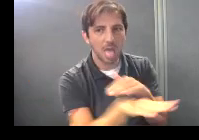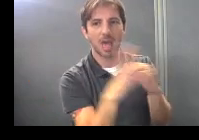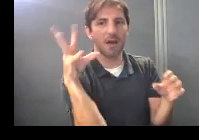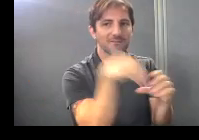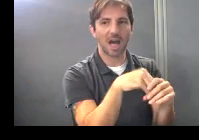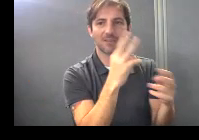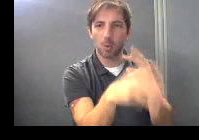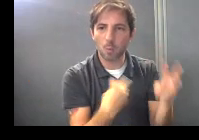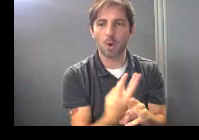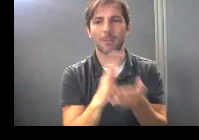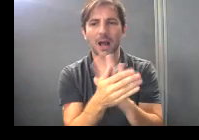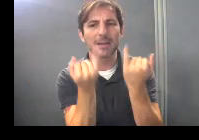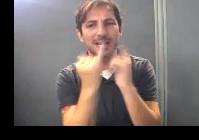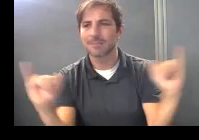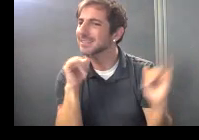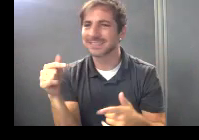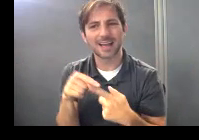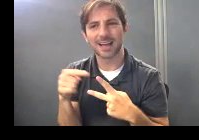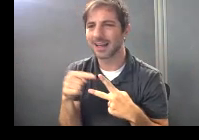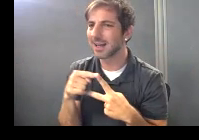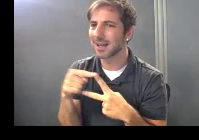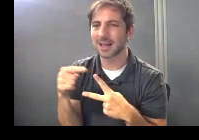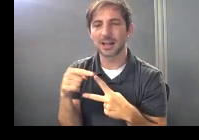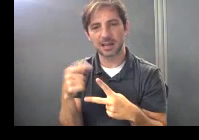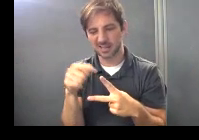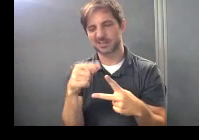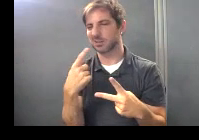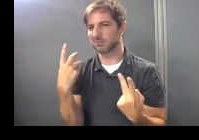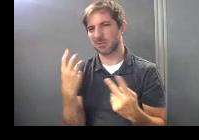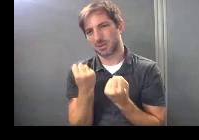I THINK THIS HAS BEEN AROUND MANY YEARS AS A SOCIAL MODEL.